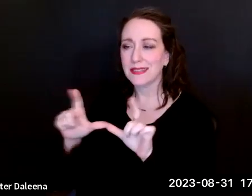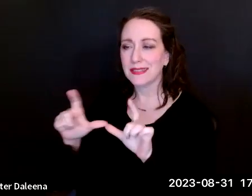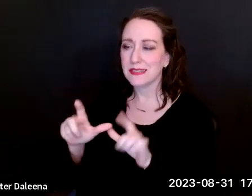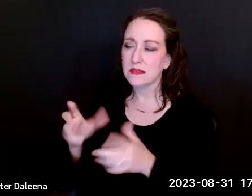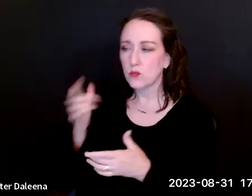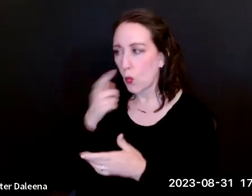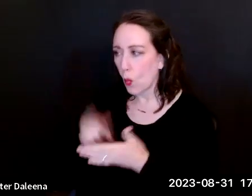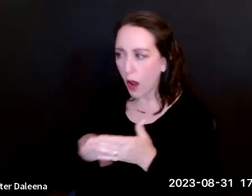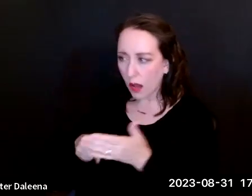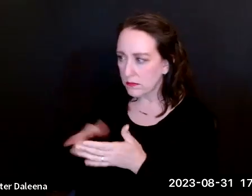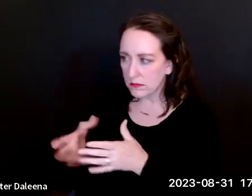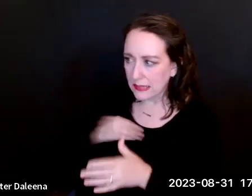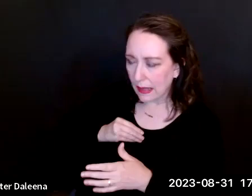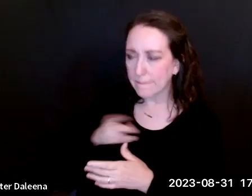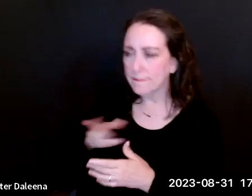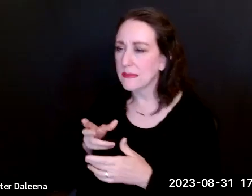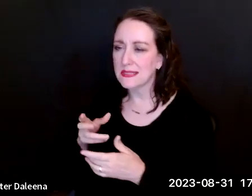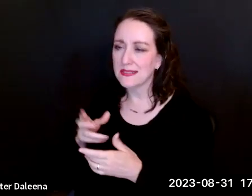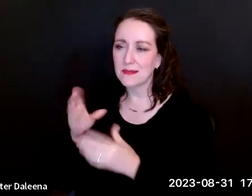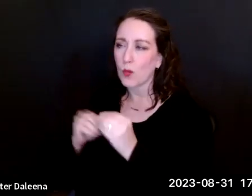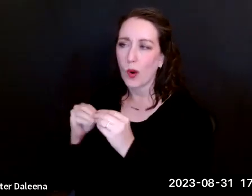as well so it's kind of it's a bigger picture it's going to take a little bit more work to look into